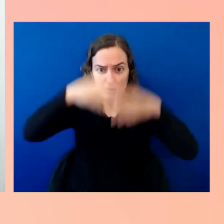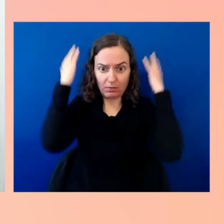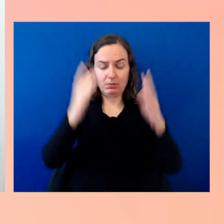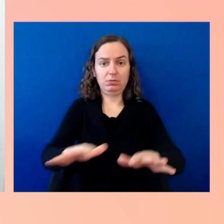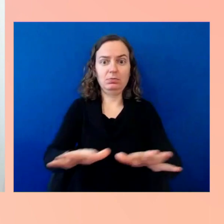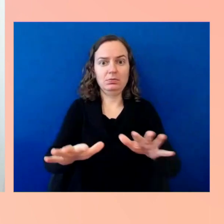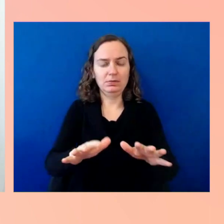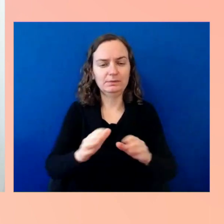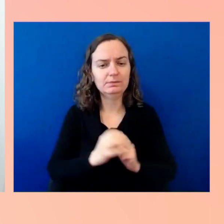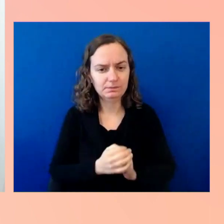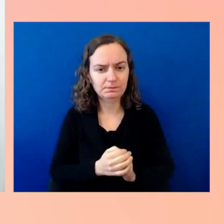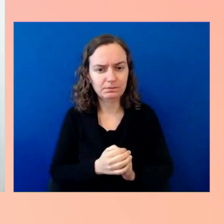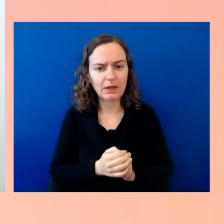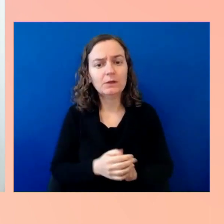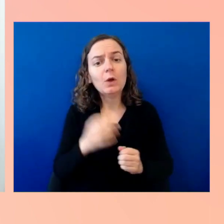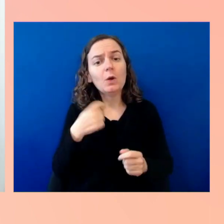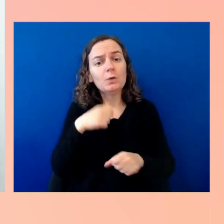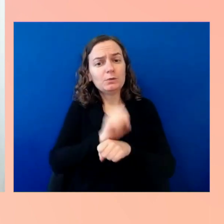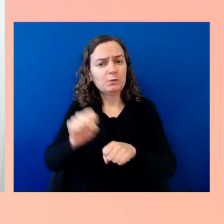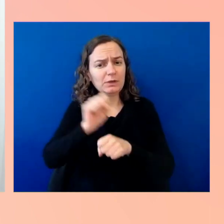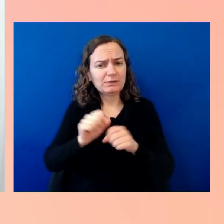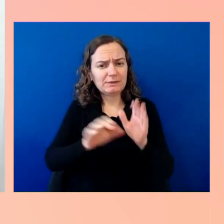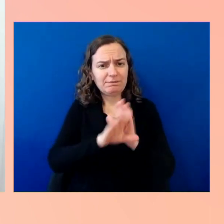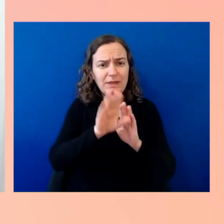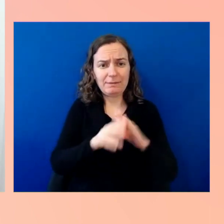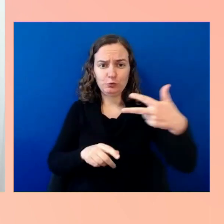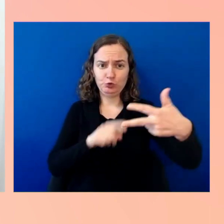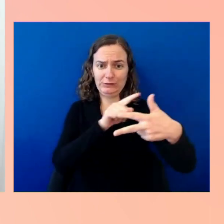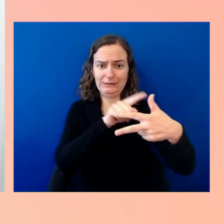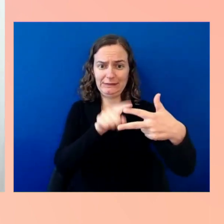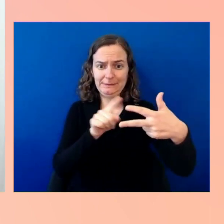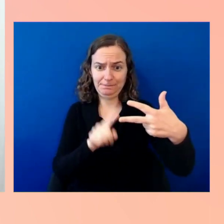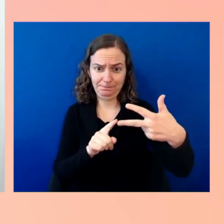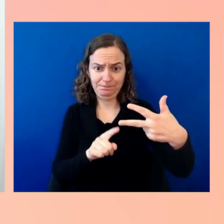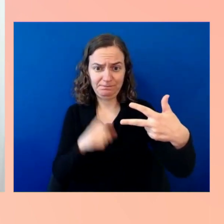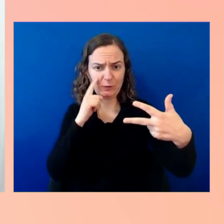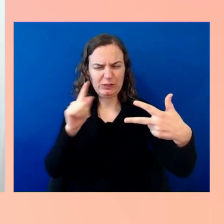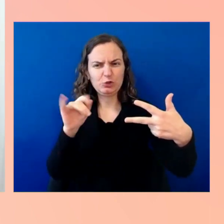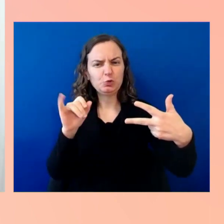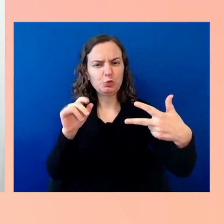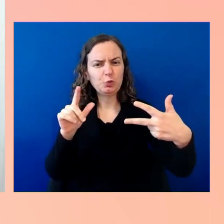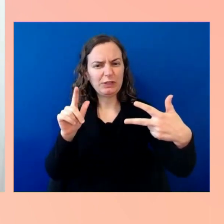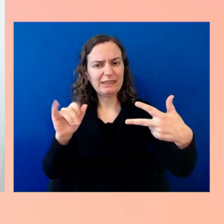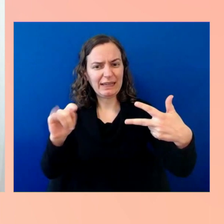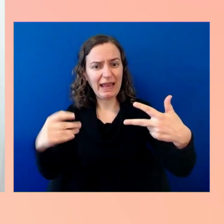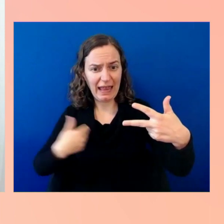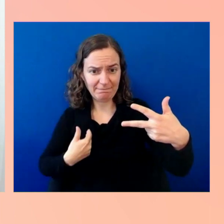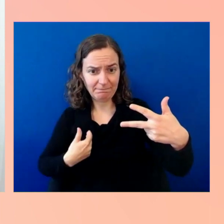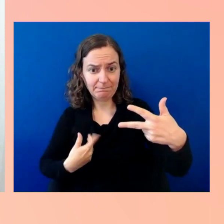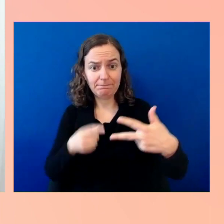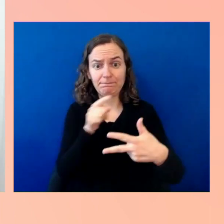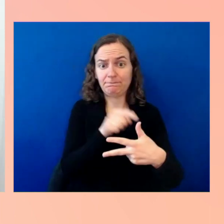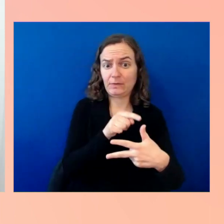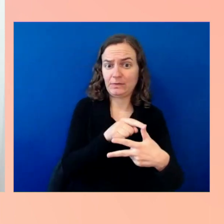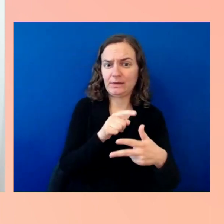three guidelines for the toolkit. The first is start with identifying the users' motivation and then create